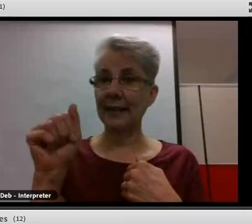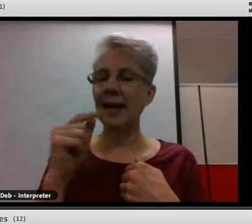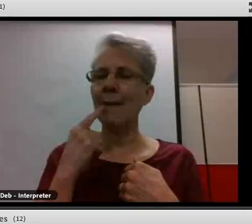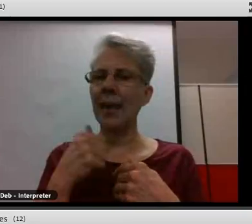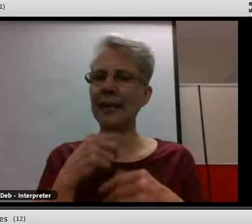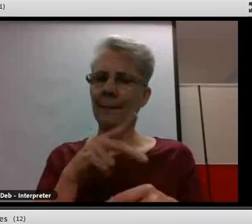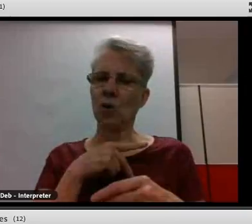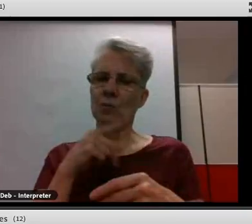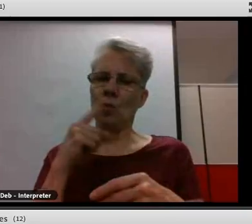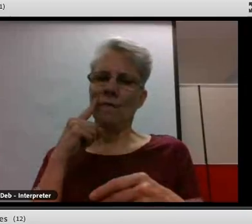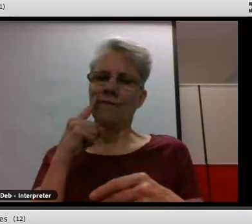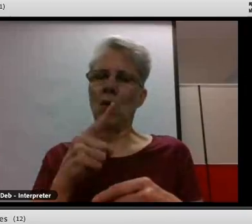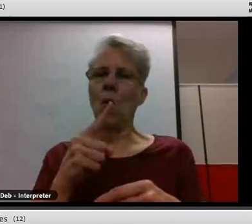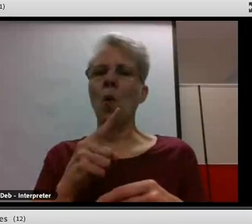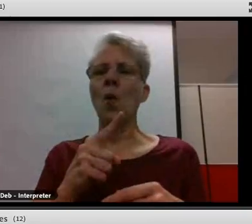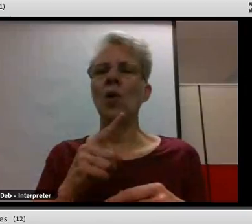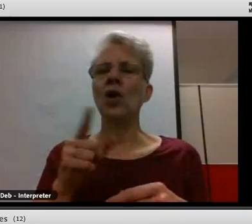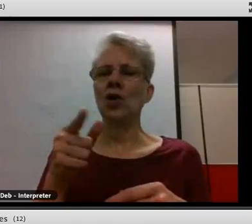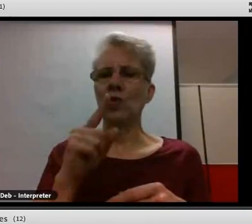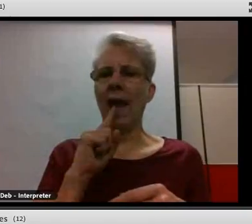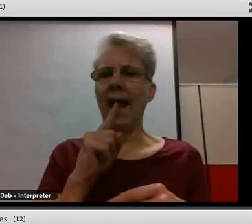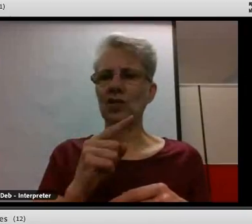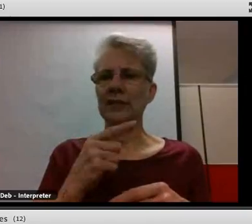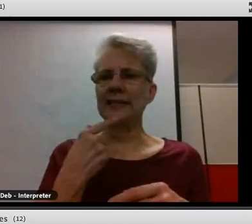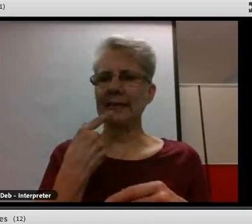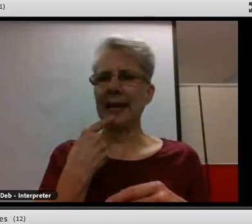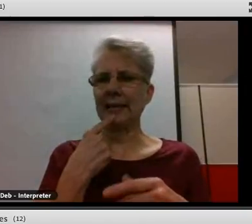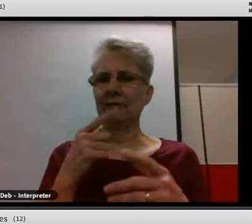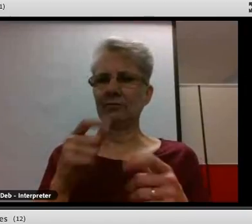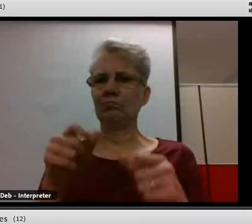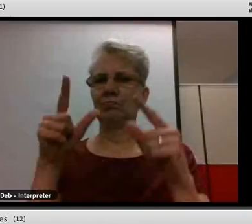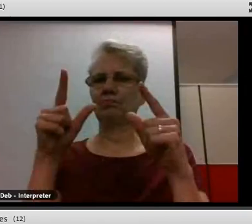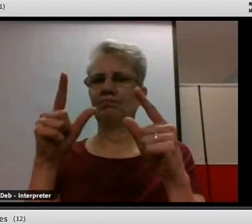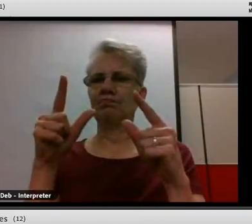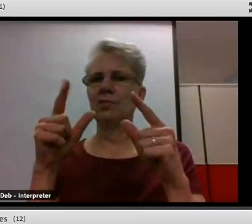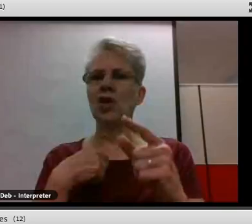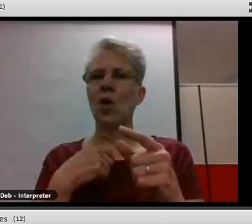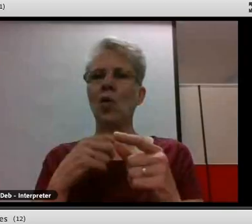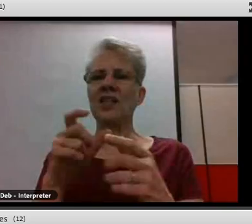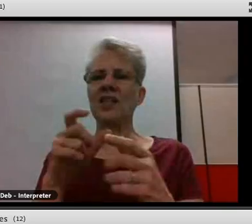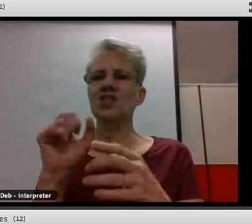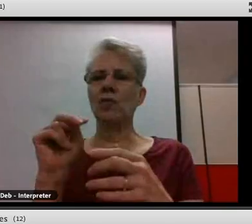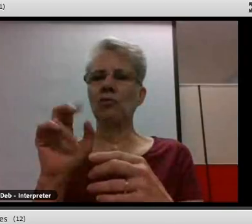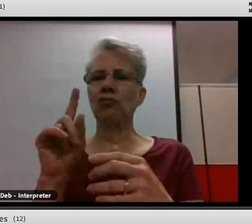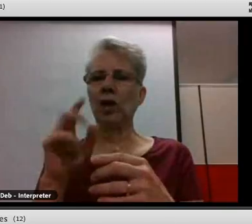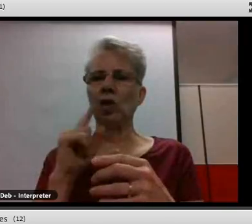for full participation in programs and activities of university. So if you can't read your text book